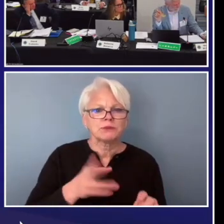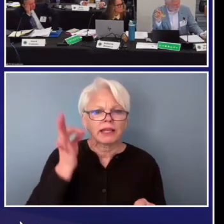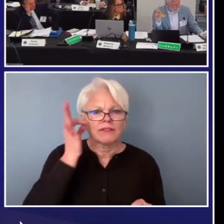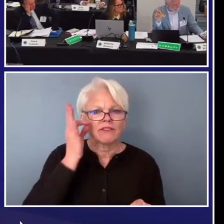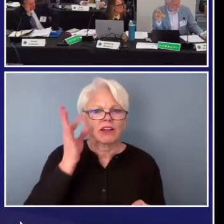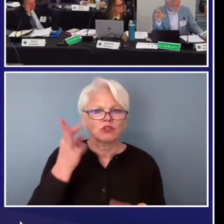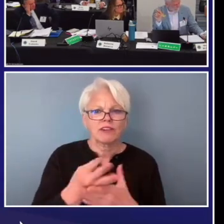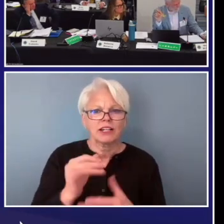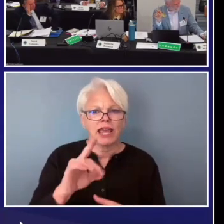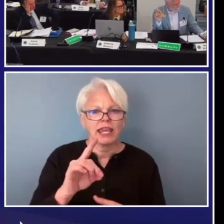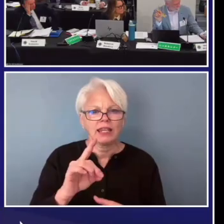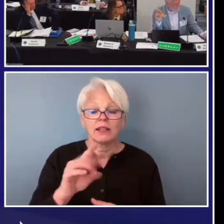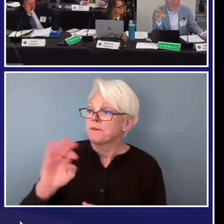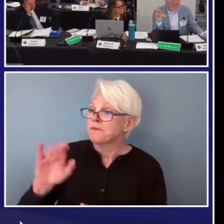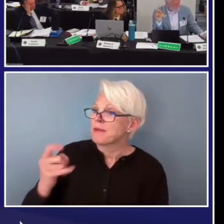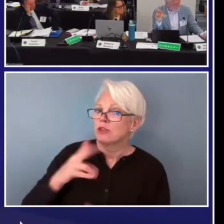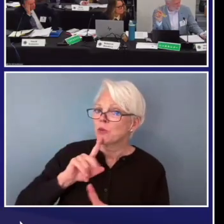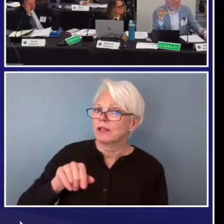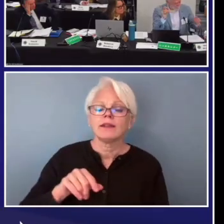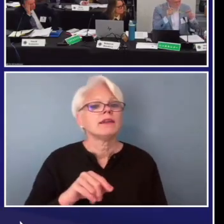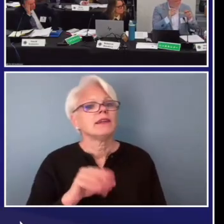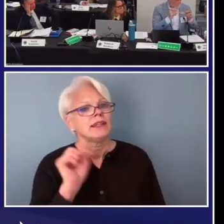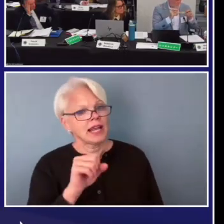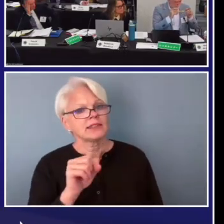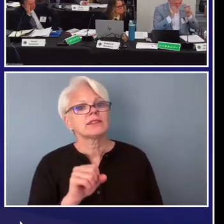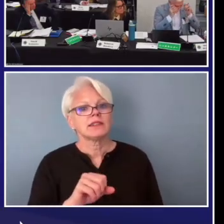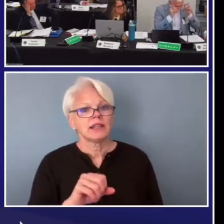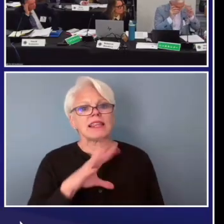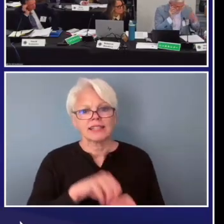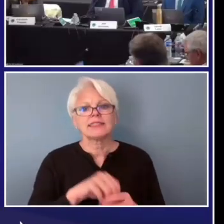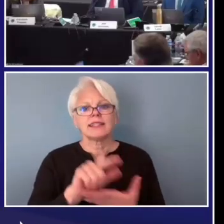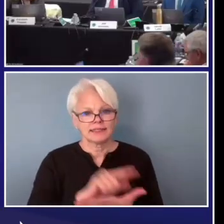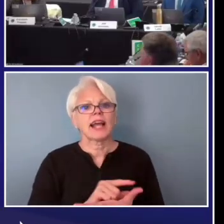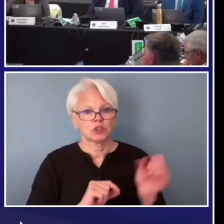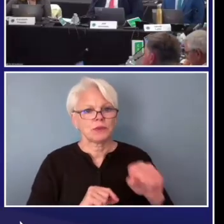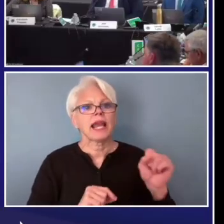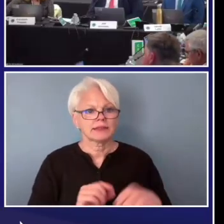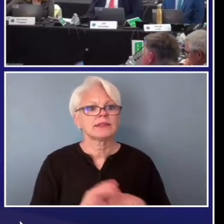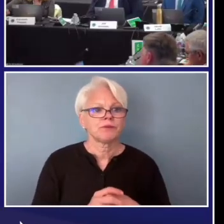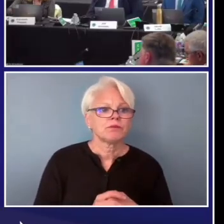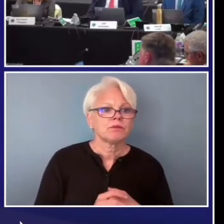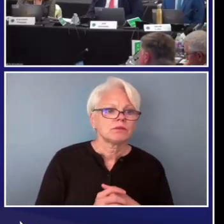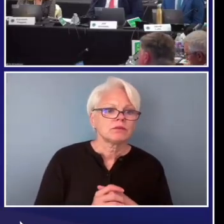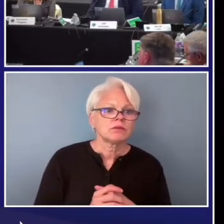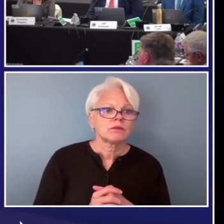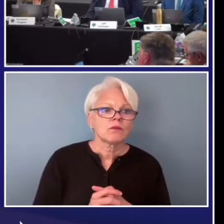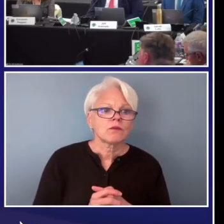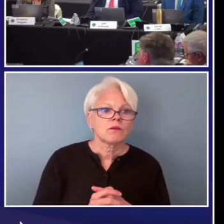Beth, you want to speak to that? Yes, and I believe that's in statute. Okay, thank you. My 2nd is, um, so part